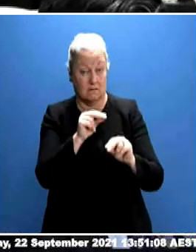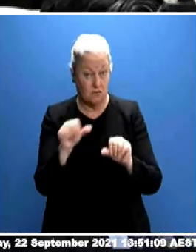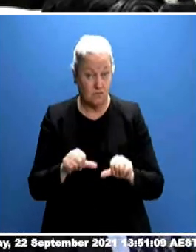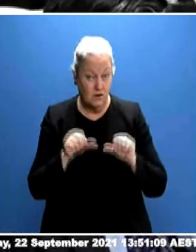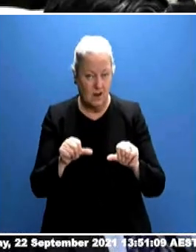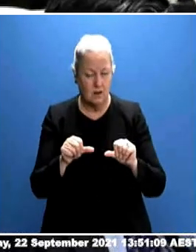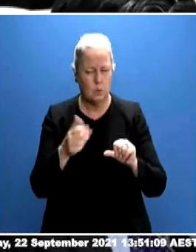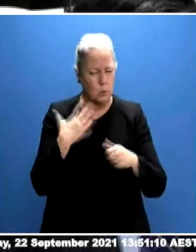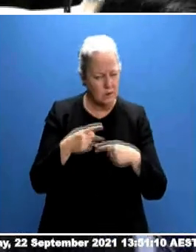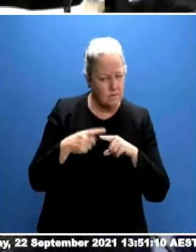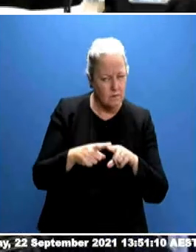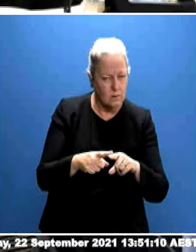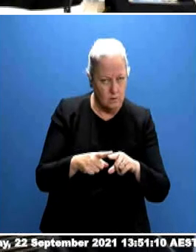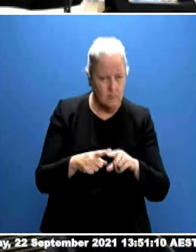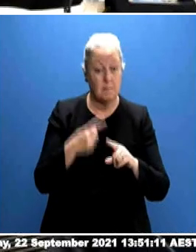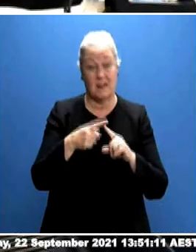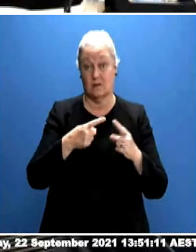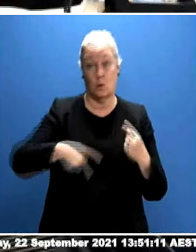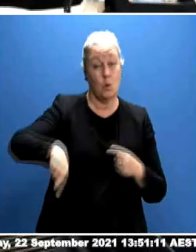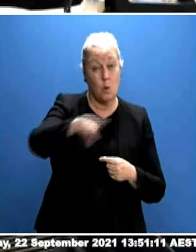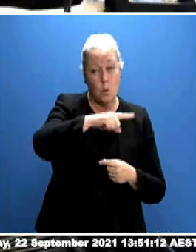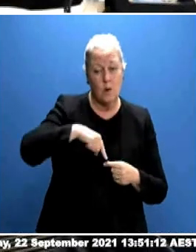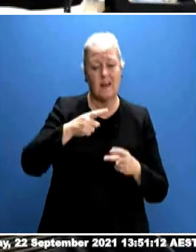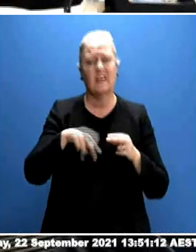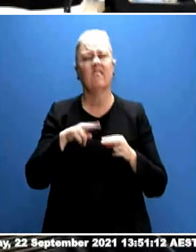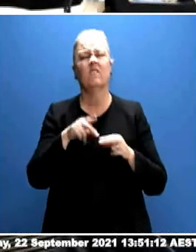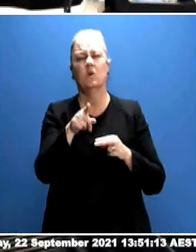the benefit of all of us, if you use an acronym --- as is understandable ---